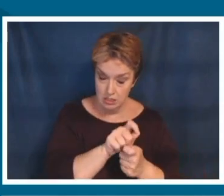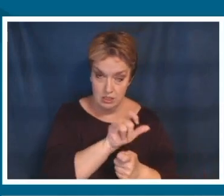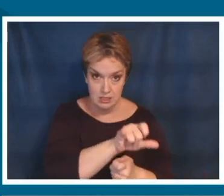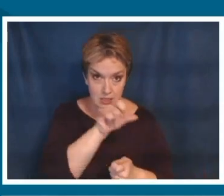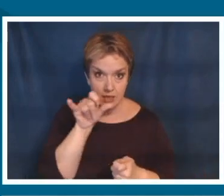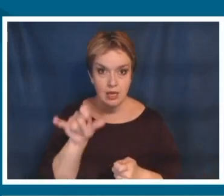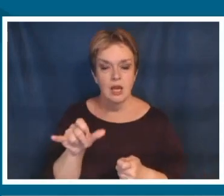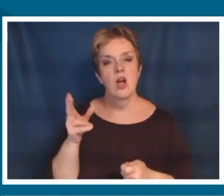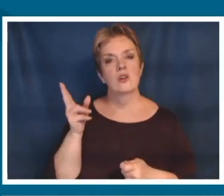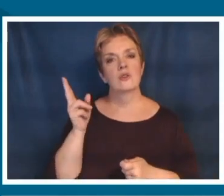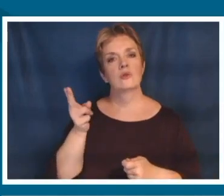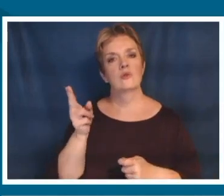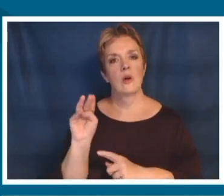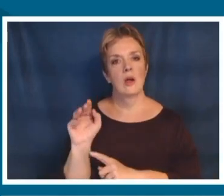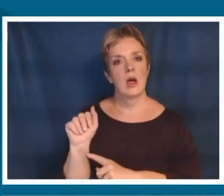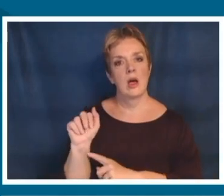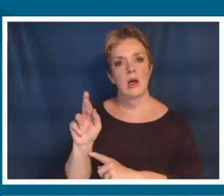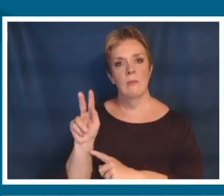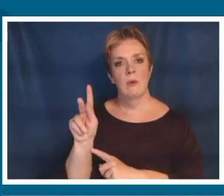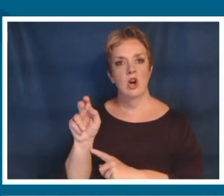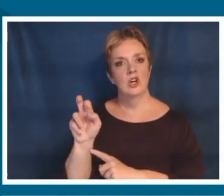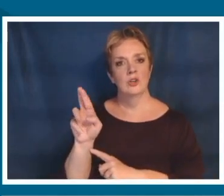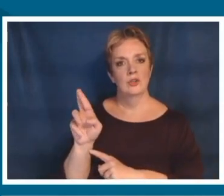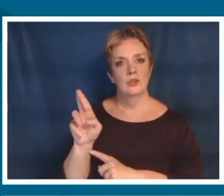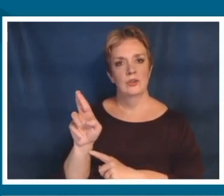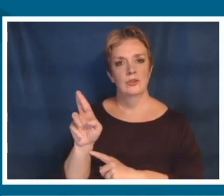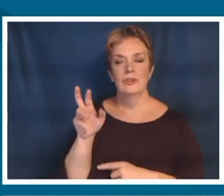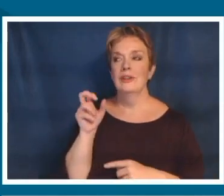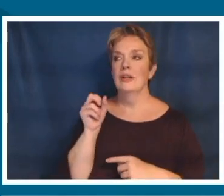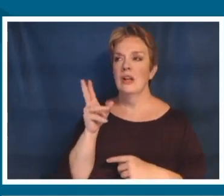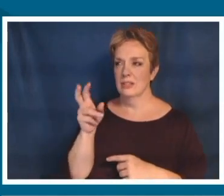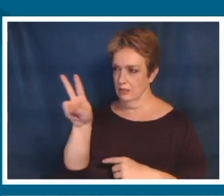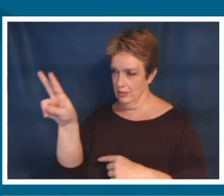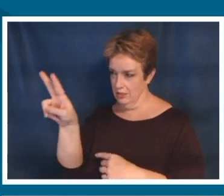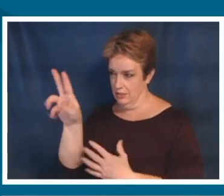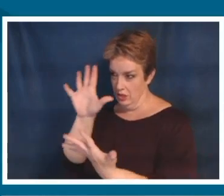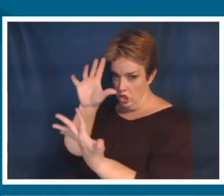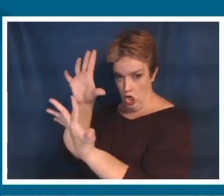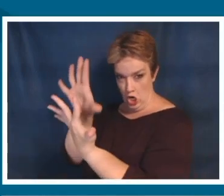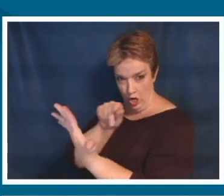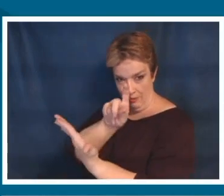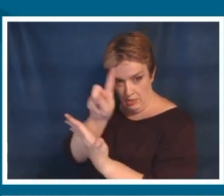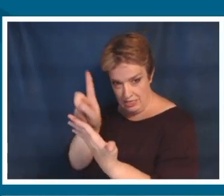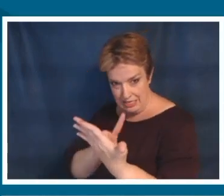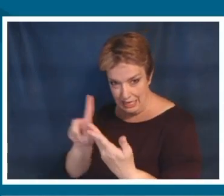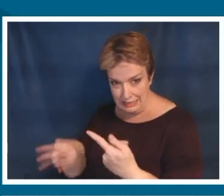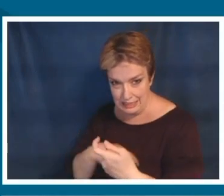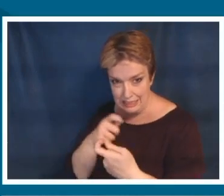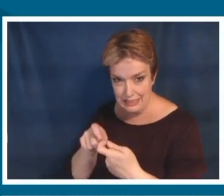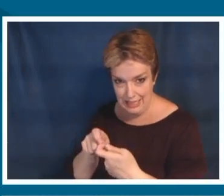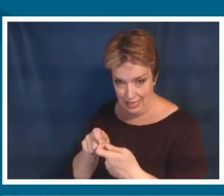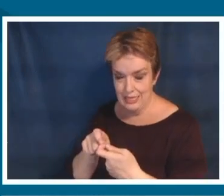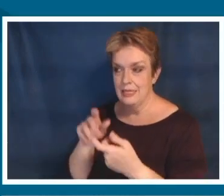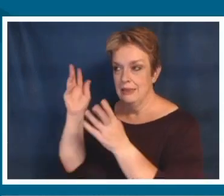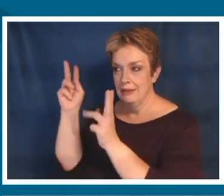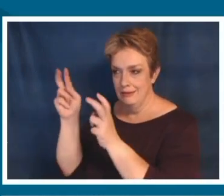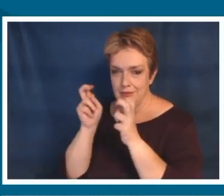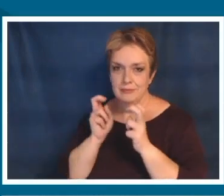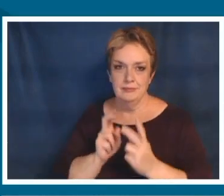that has been decided as a historic preservation area or site